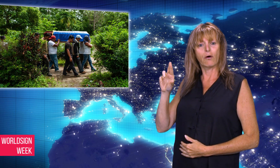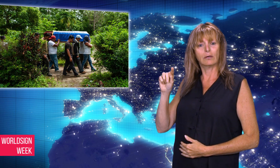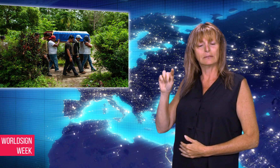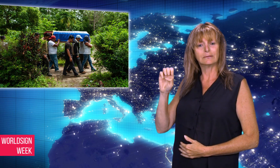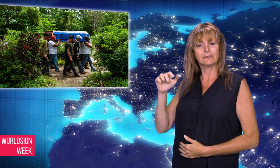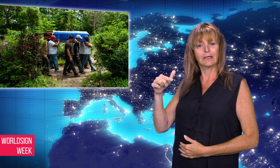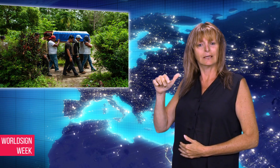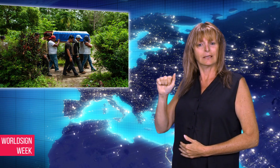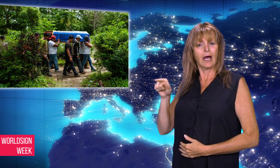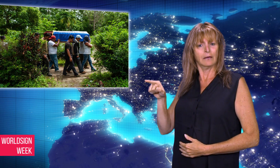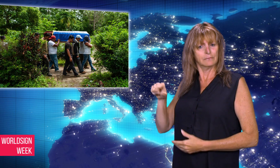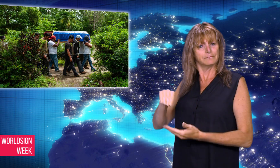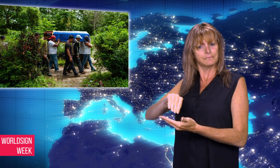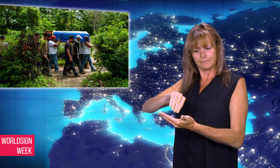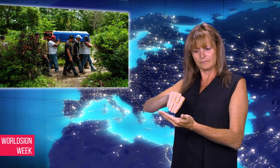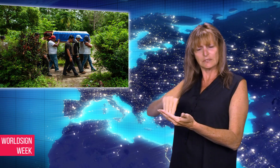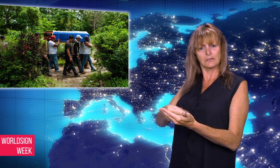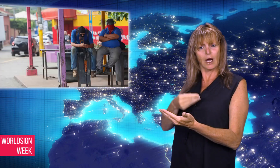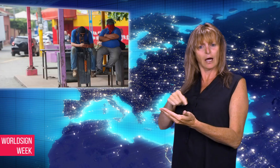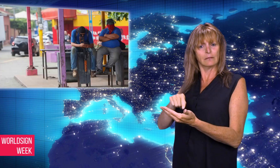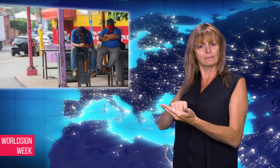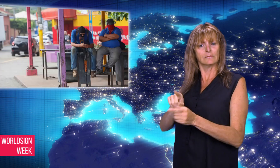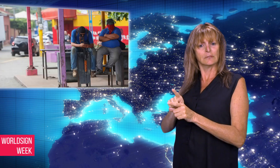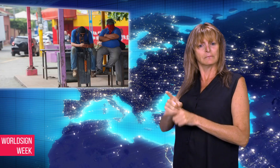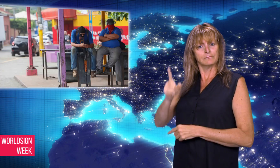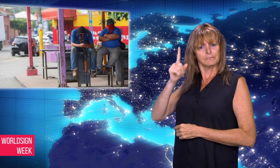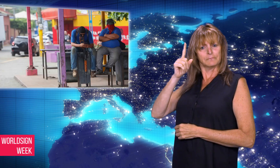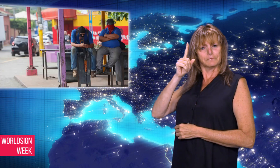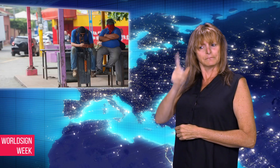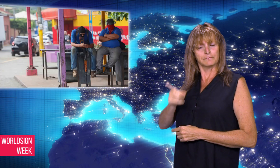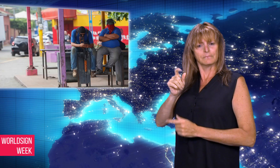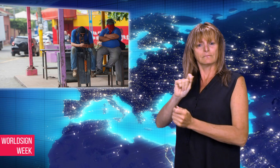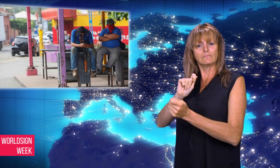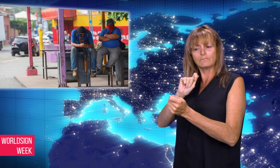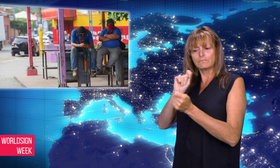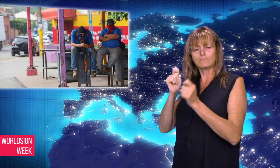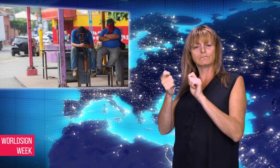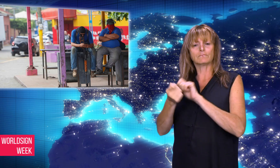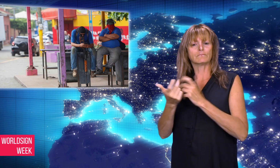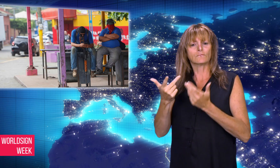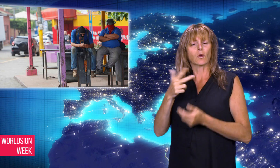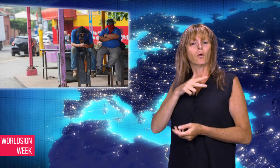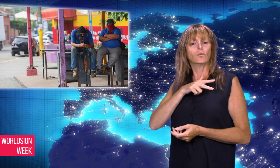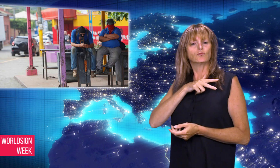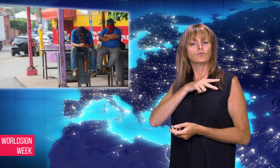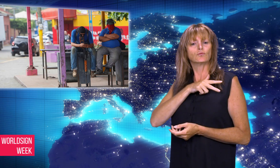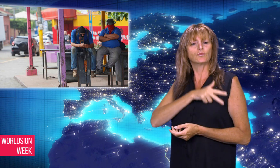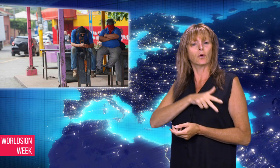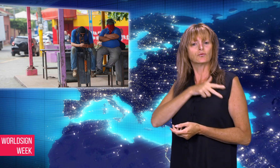Nicaragua President Daniel Ortega signed order to reform the social